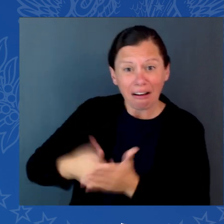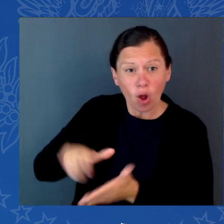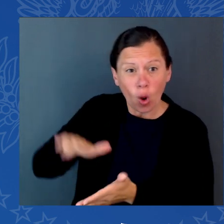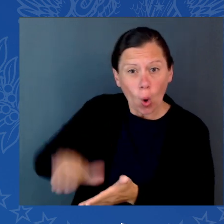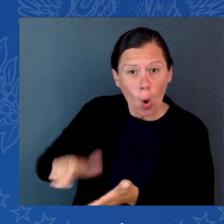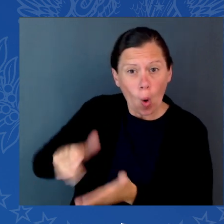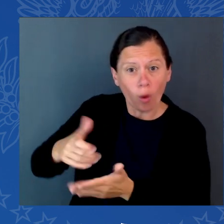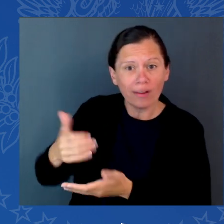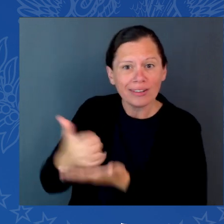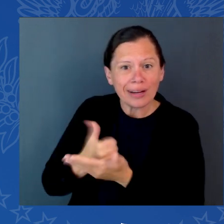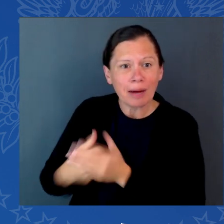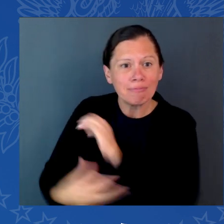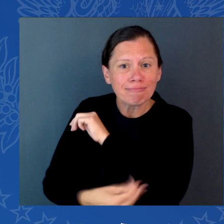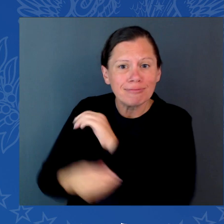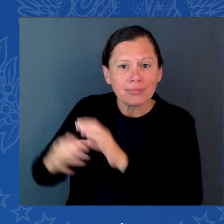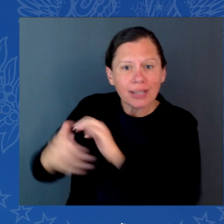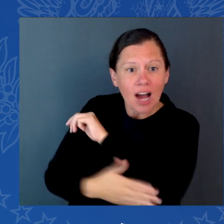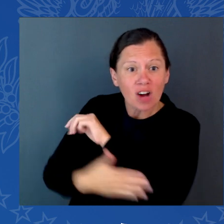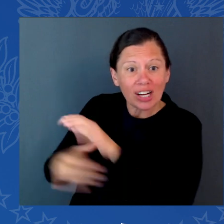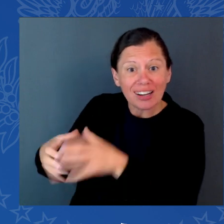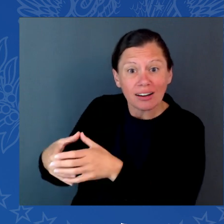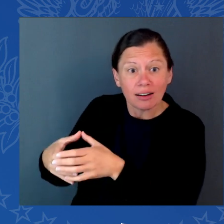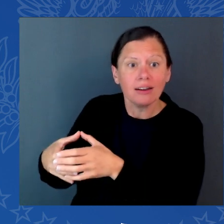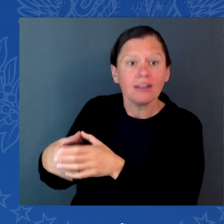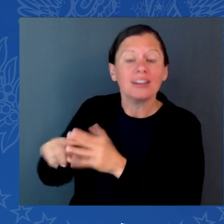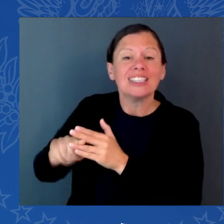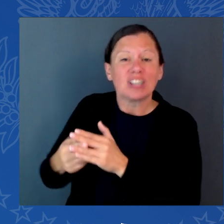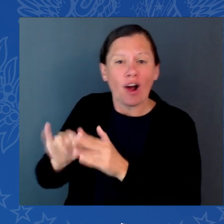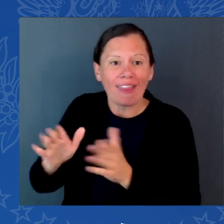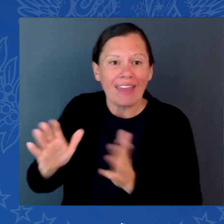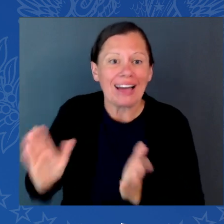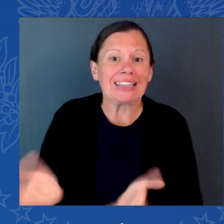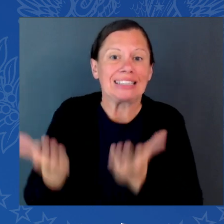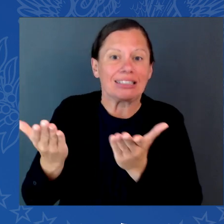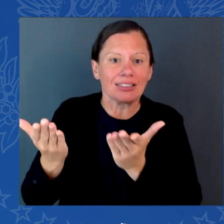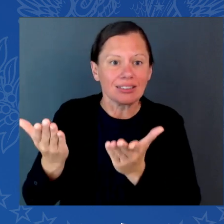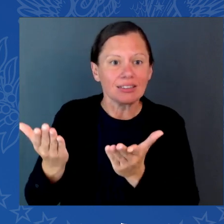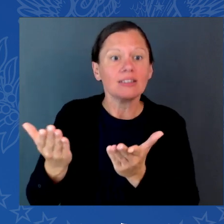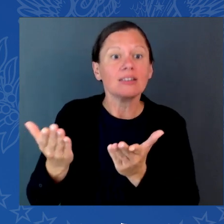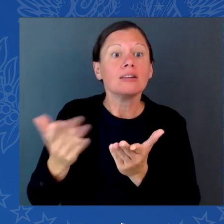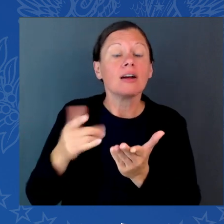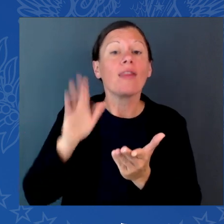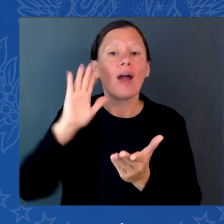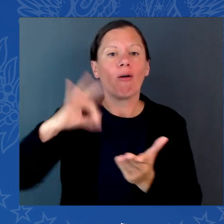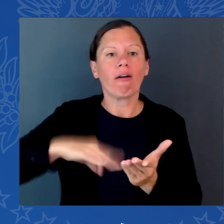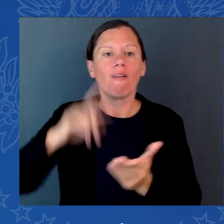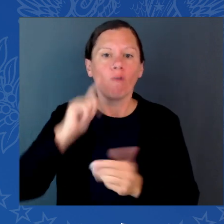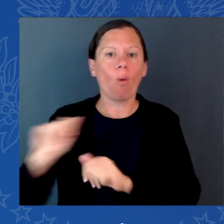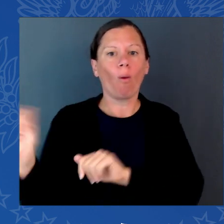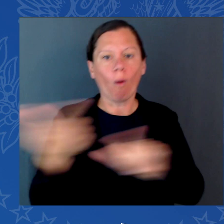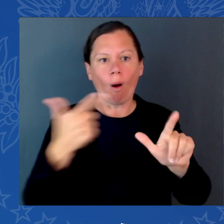all economies benefit. And when we invest in the future of people anywhere, people everywhere benefit.